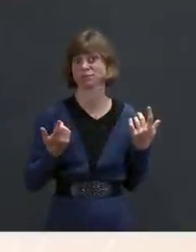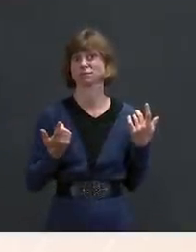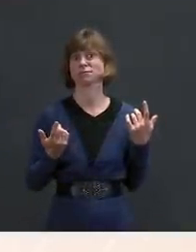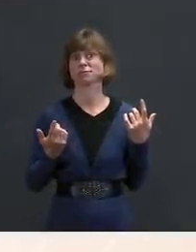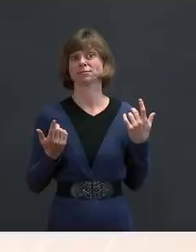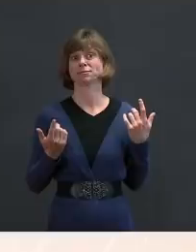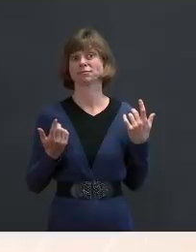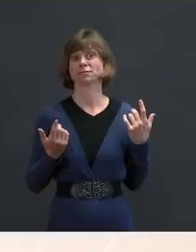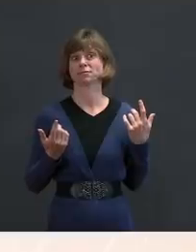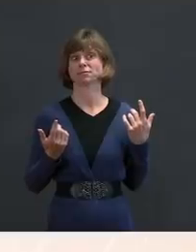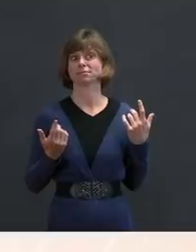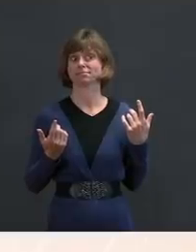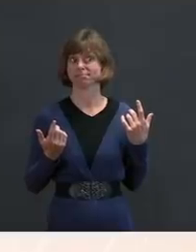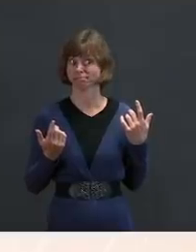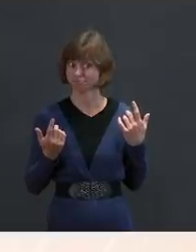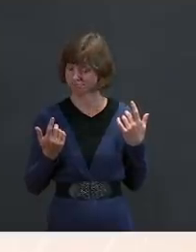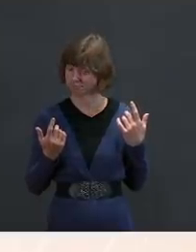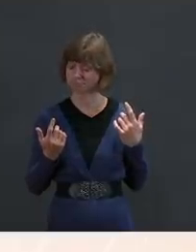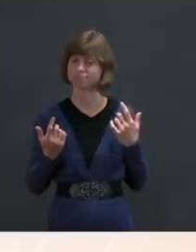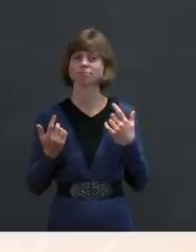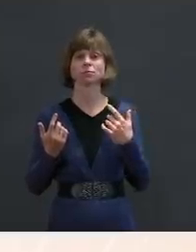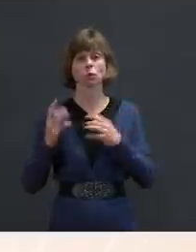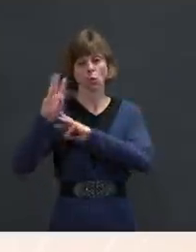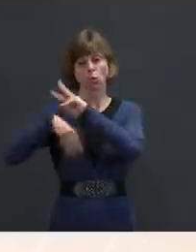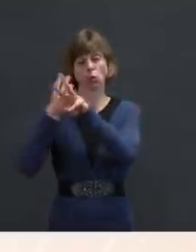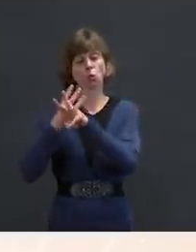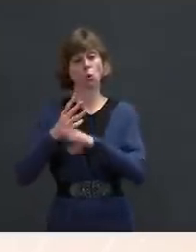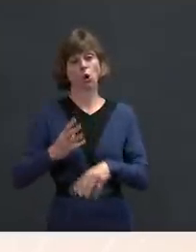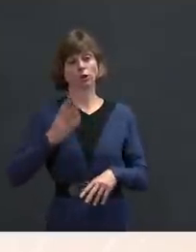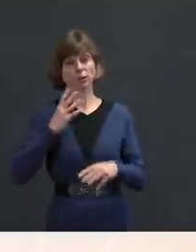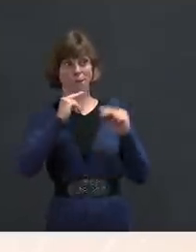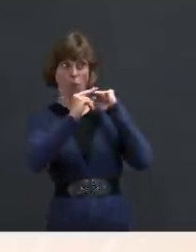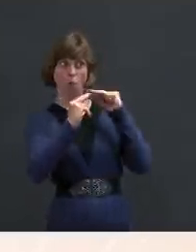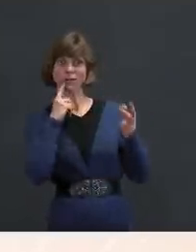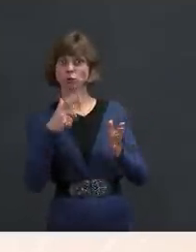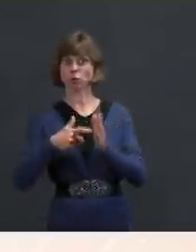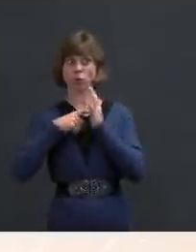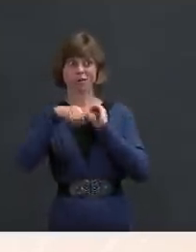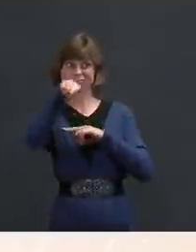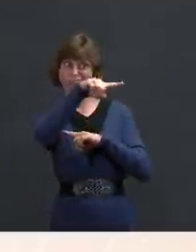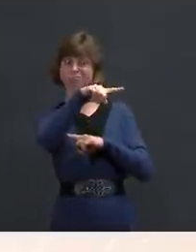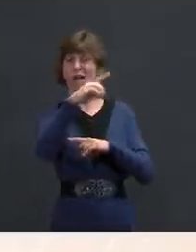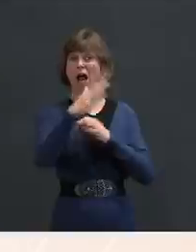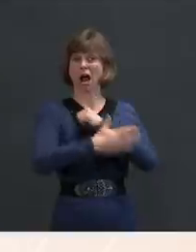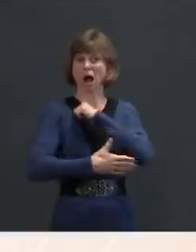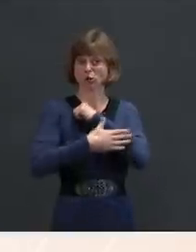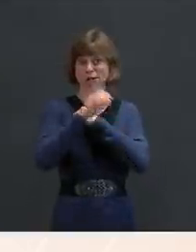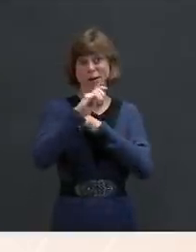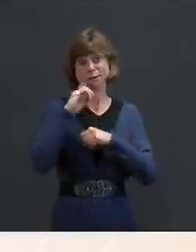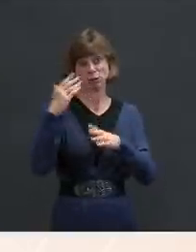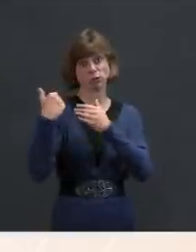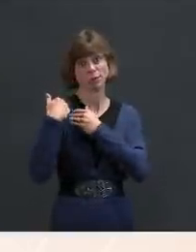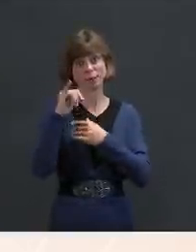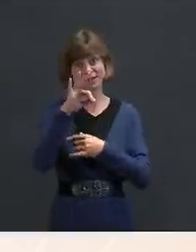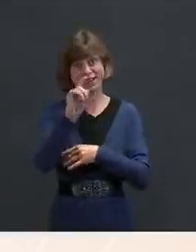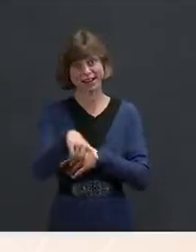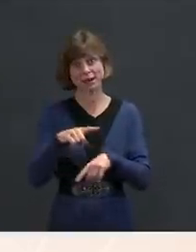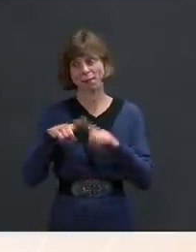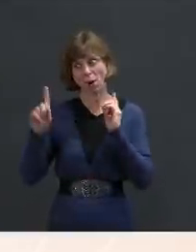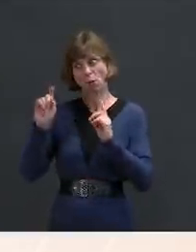holding countries accountable when needed, but also acting in the national interest of the United States, and that's exactly what the President is trying to do.